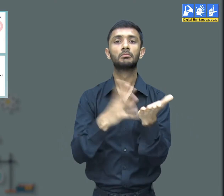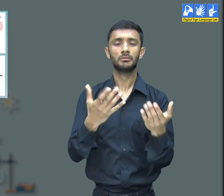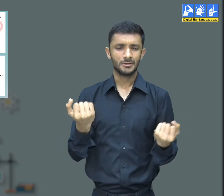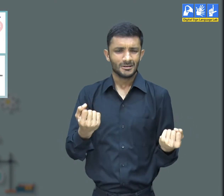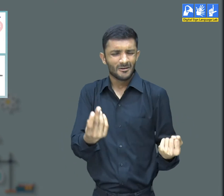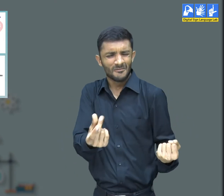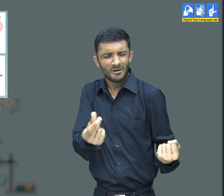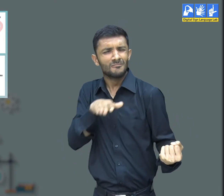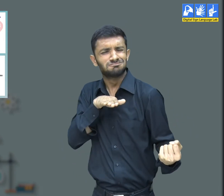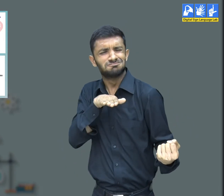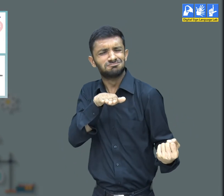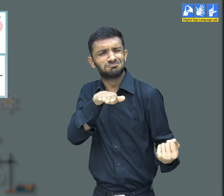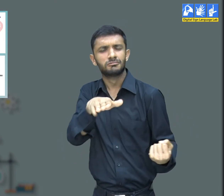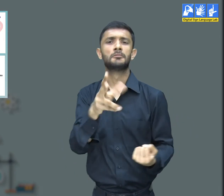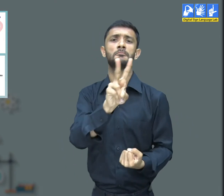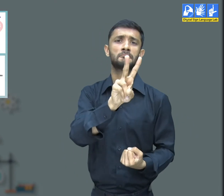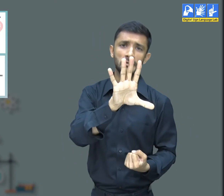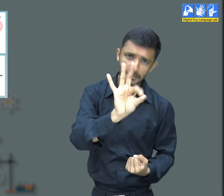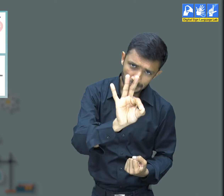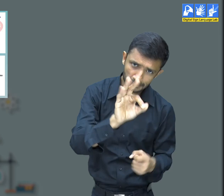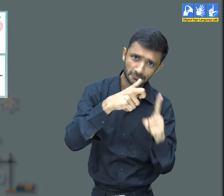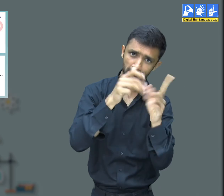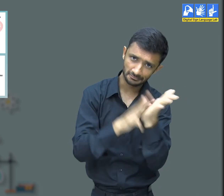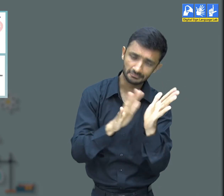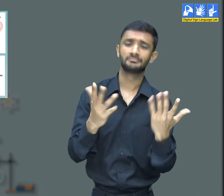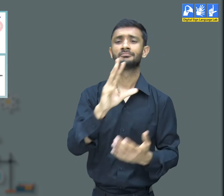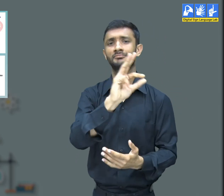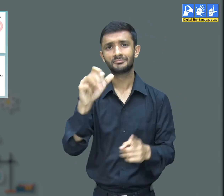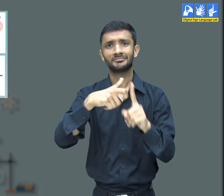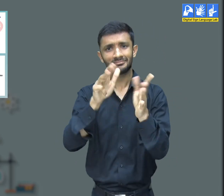we can cover 250-300 kilometers.